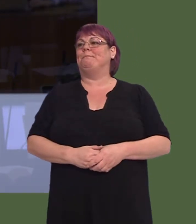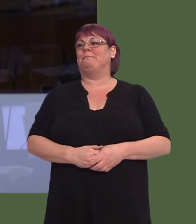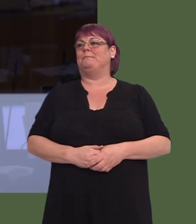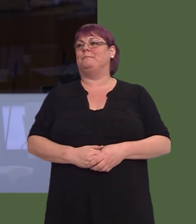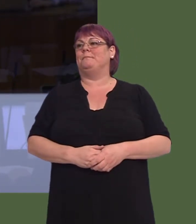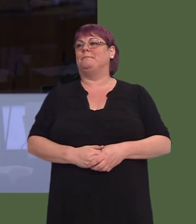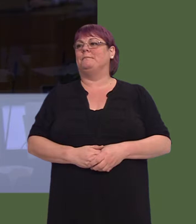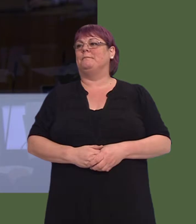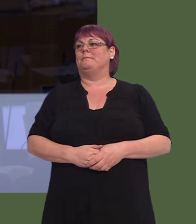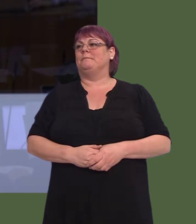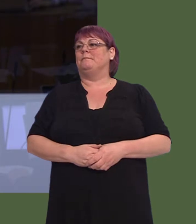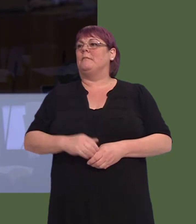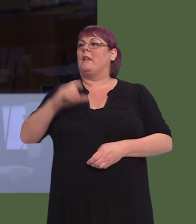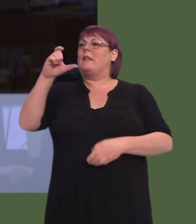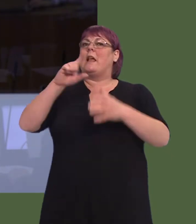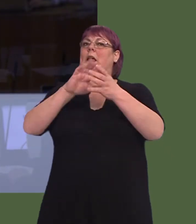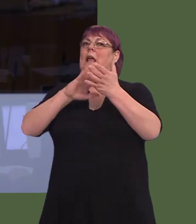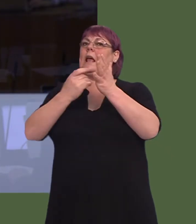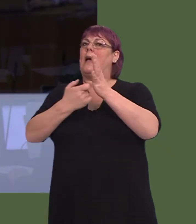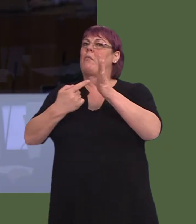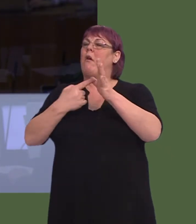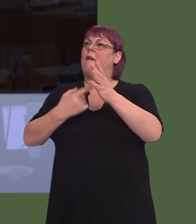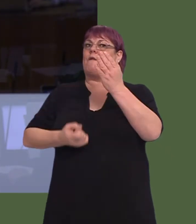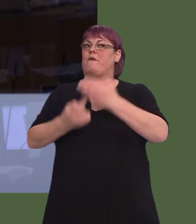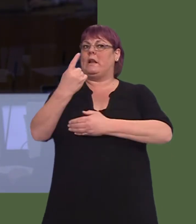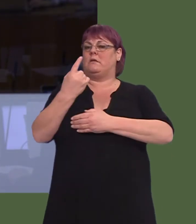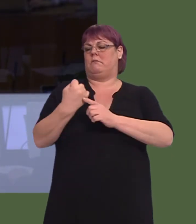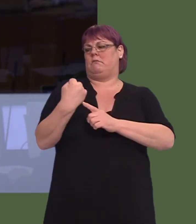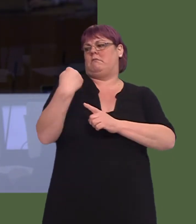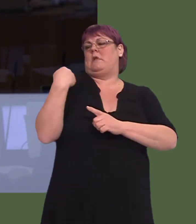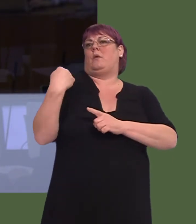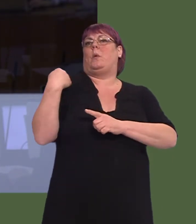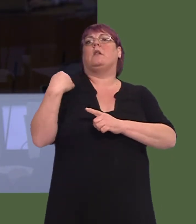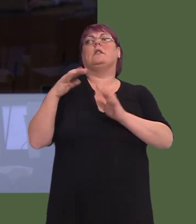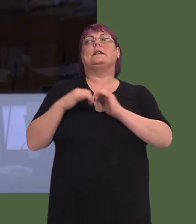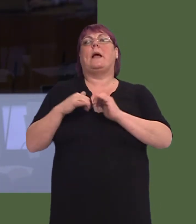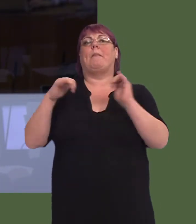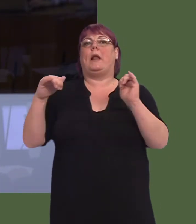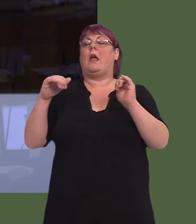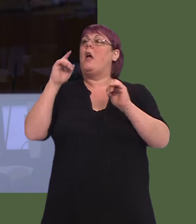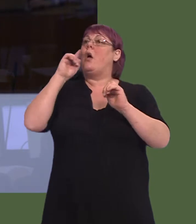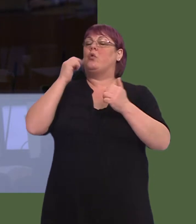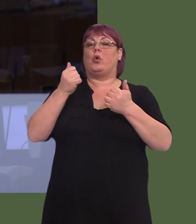There was a CAMRA event held at the Assembly last week, and I'm pleased to see the cross-party group on beer and the pub being re-established.